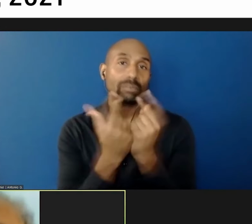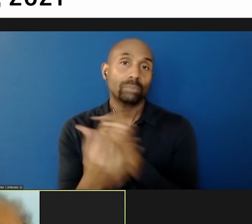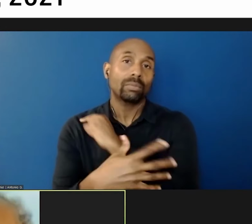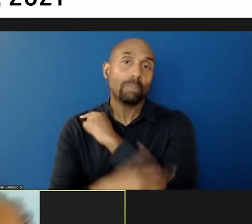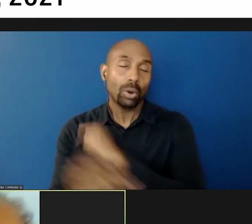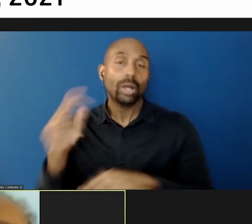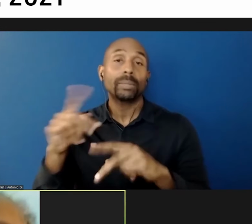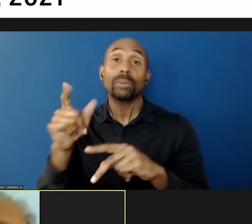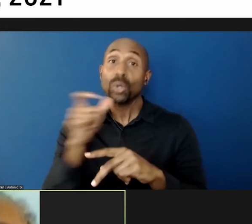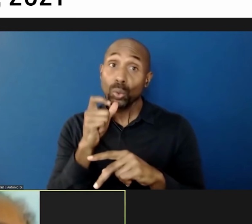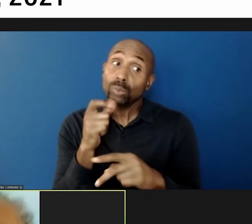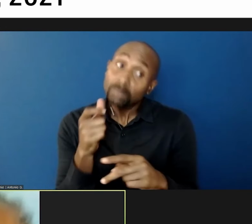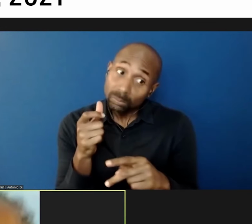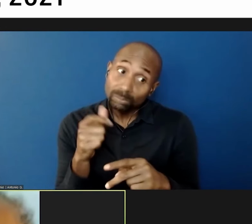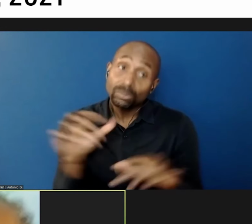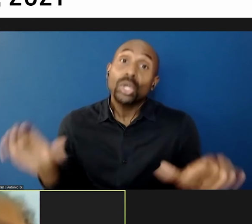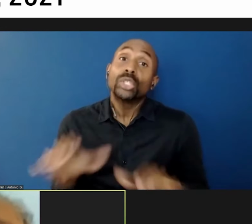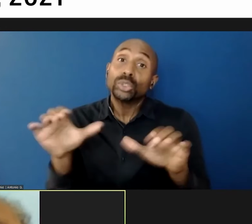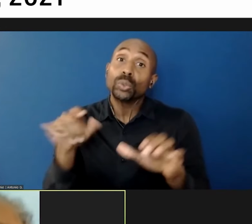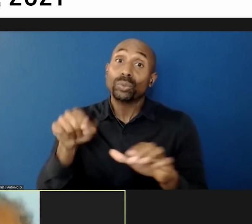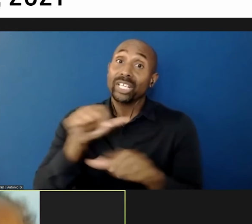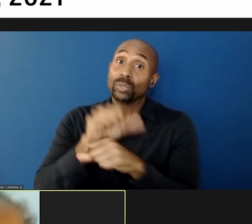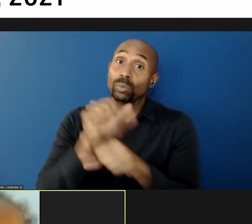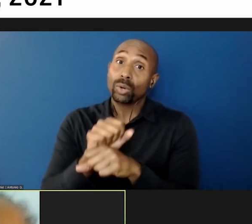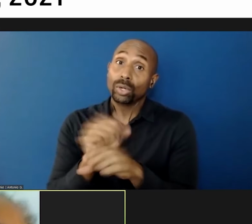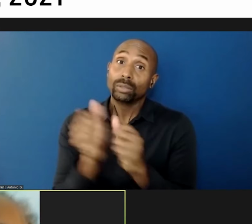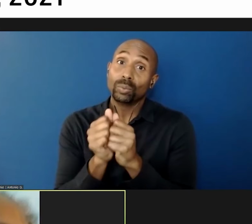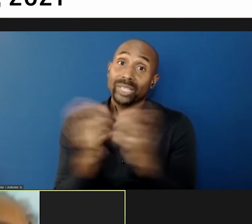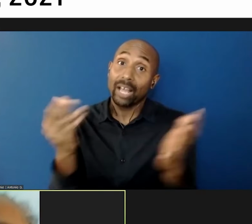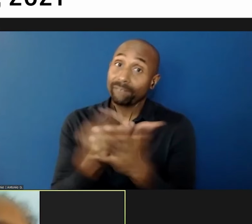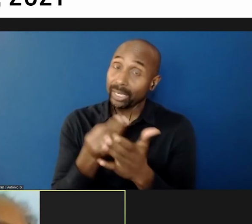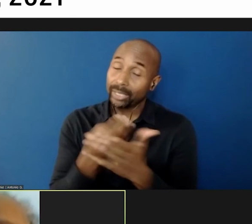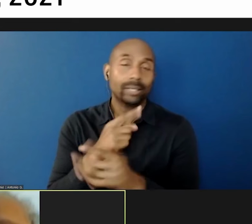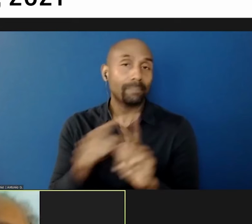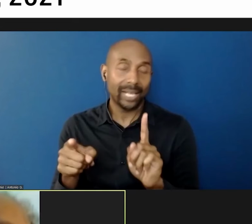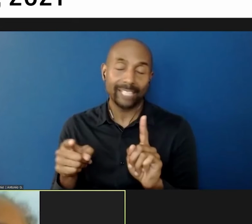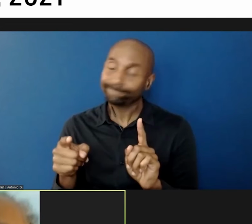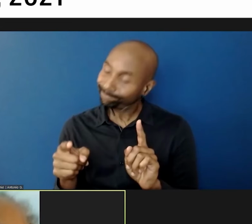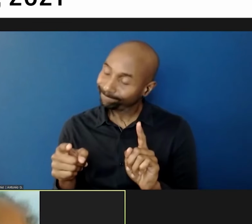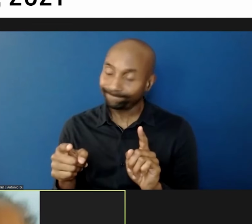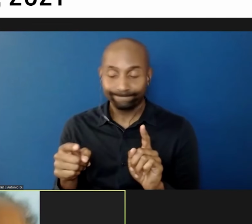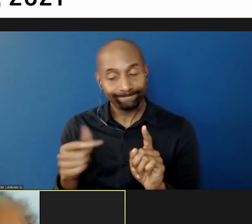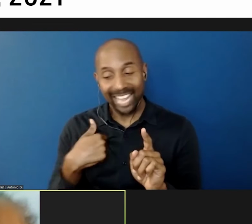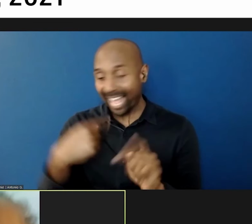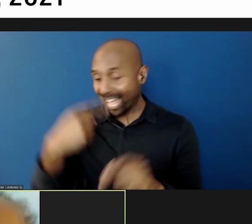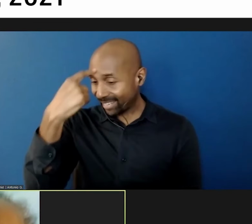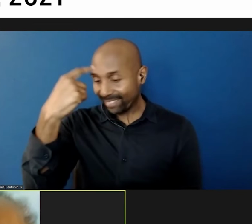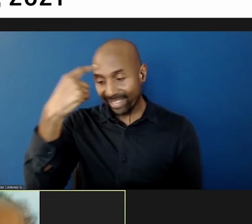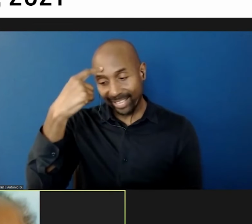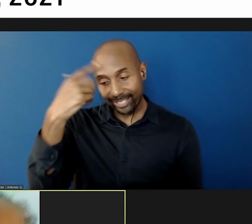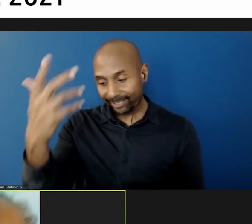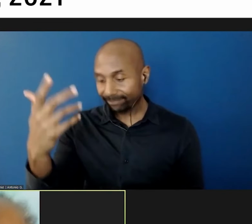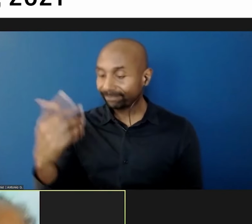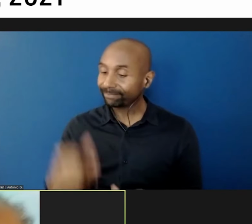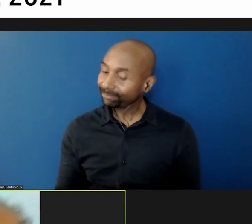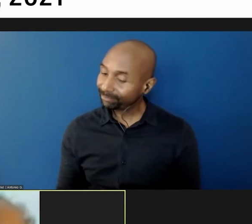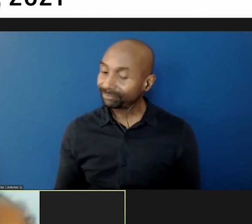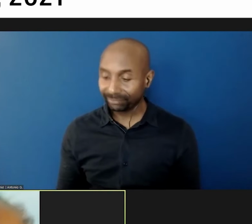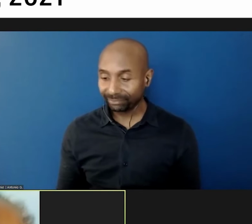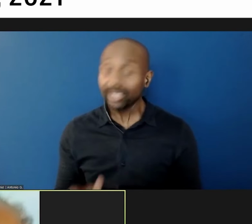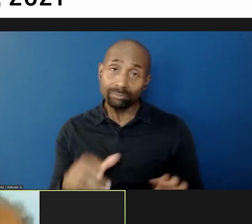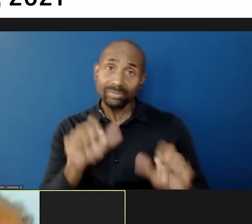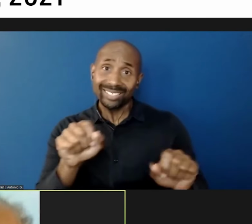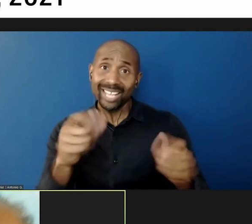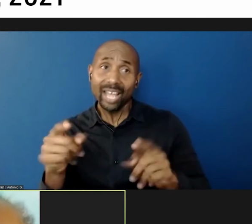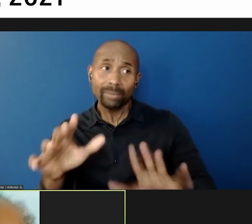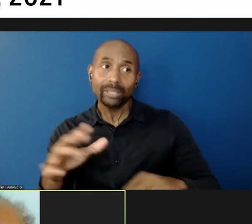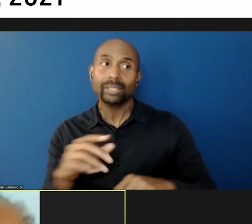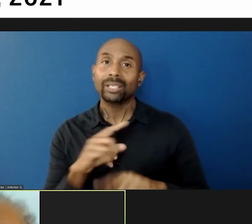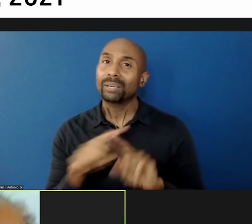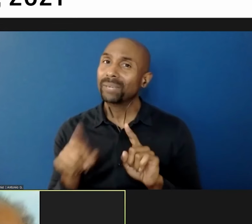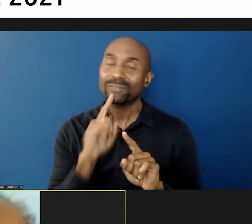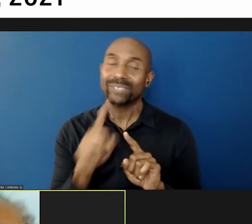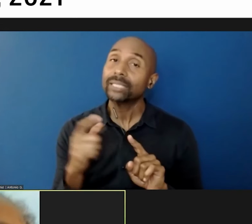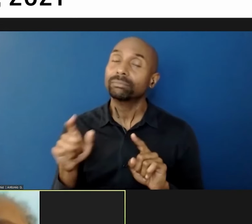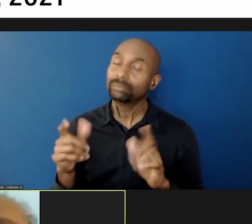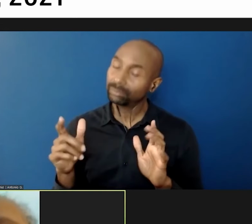without funding, but I think that it can happen, but on the other hand, don't leave that all